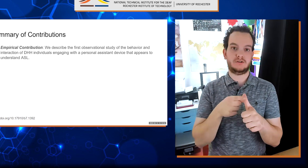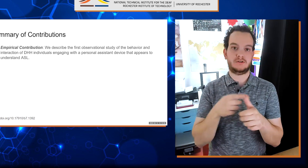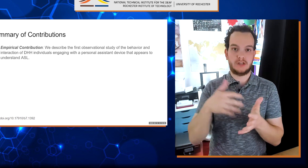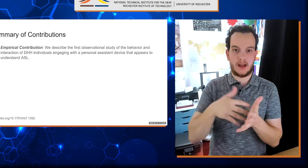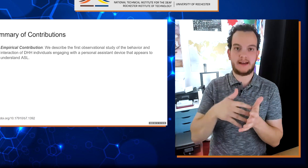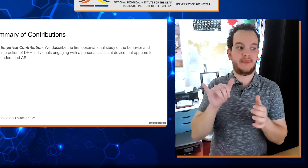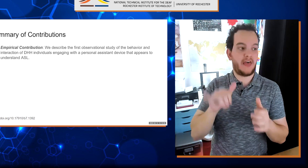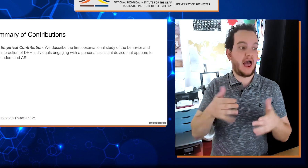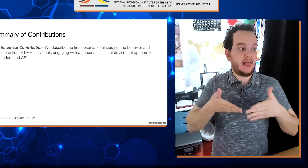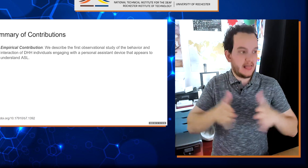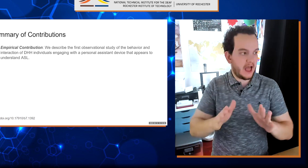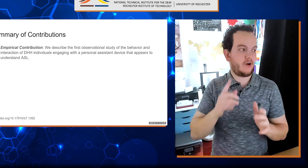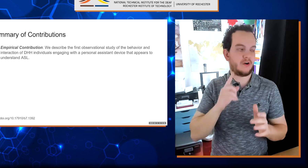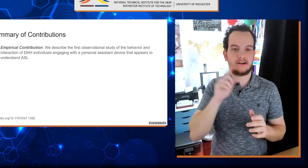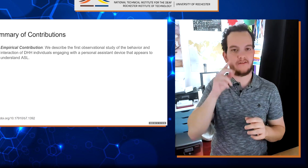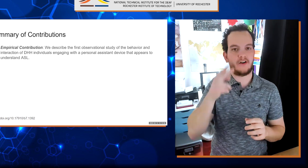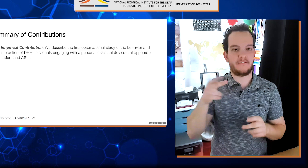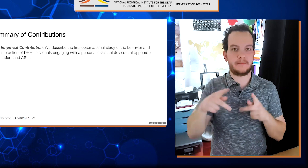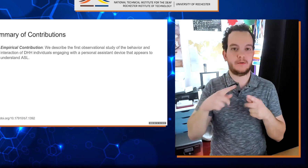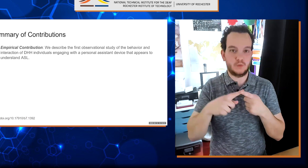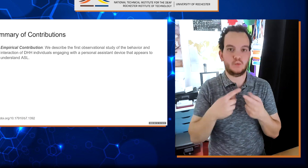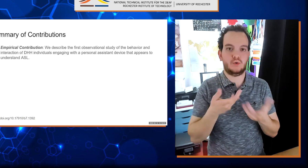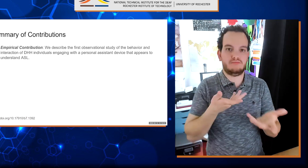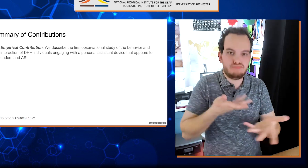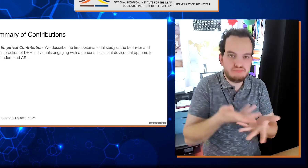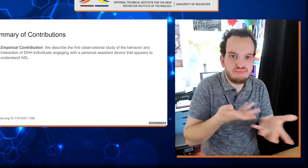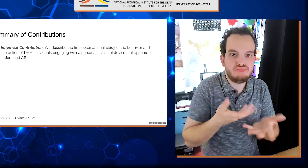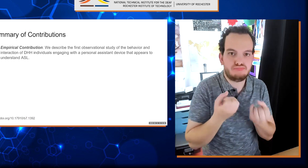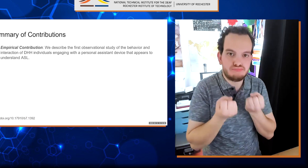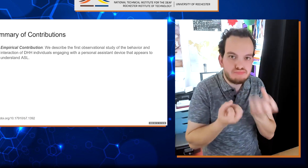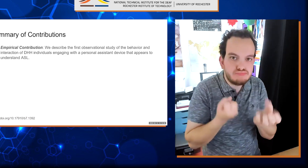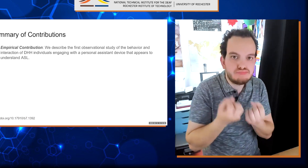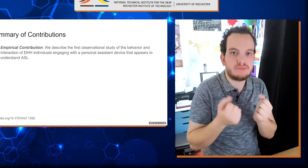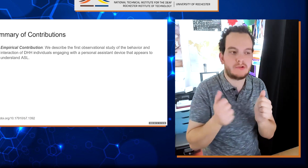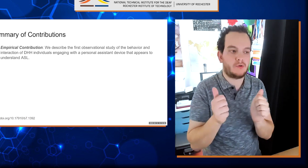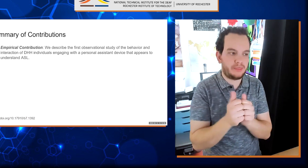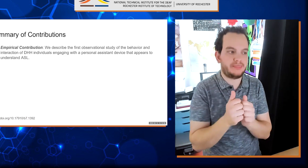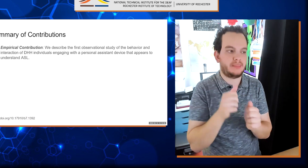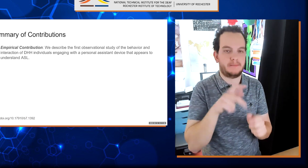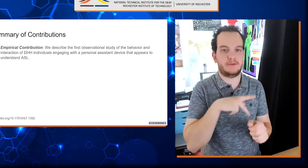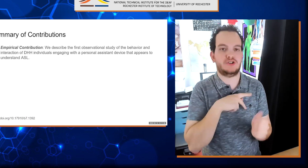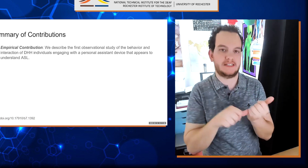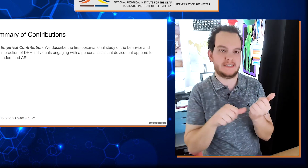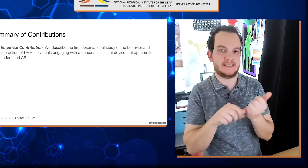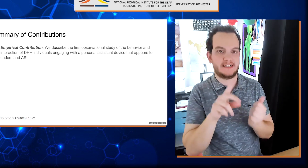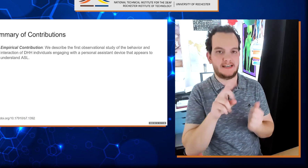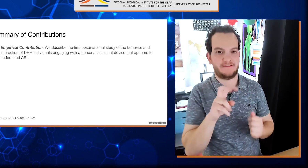This was the first study that allowed Deaf and hard-of-hearing individuals to interact